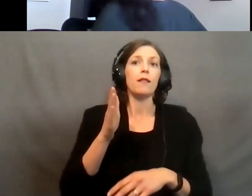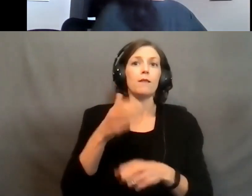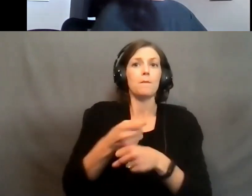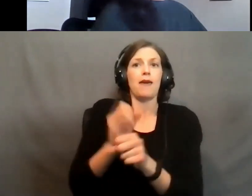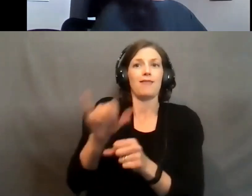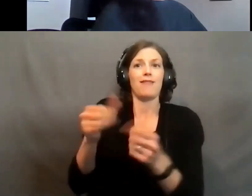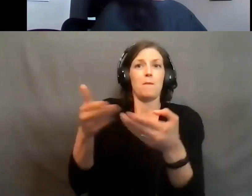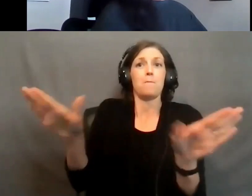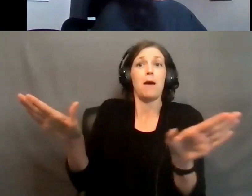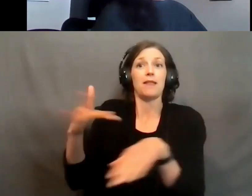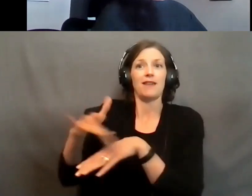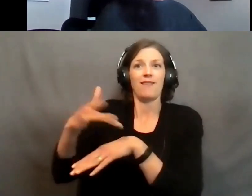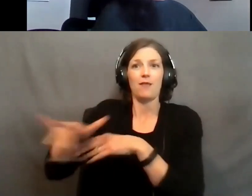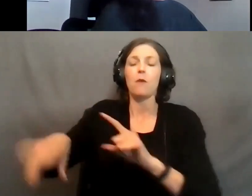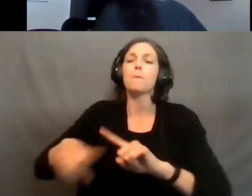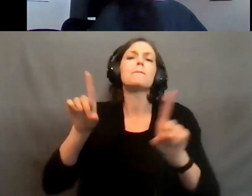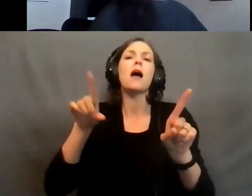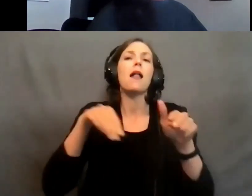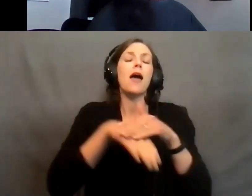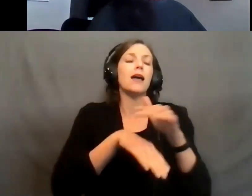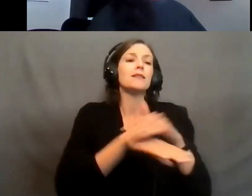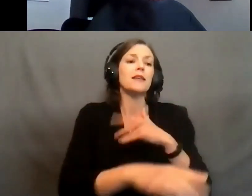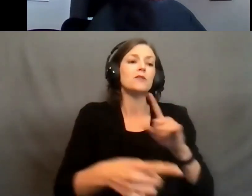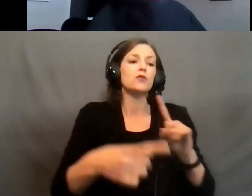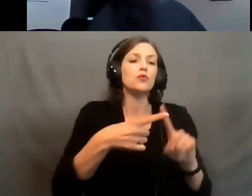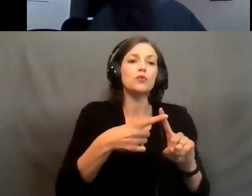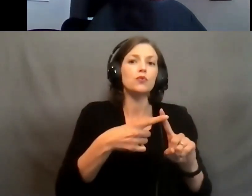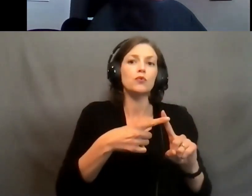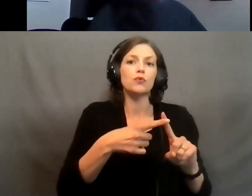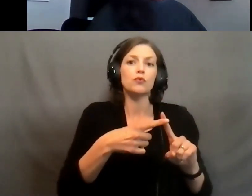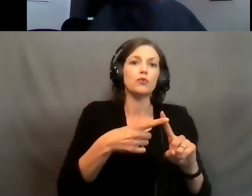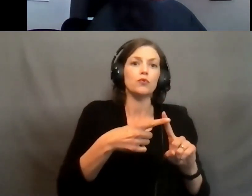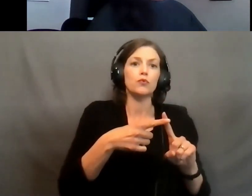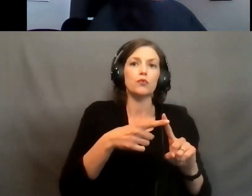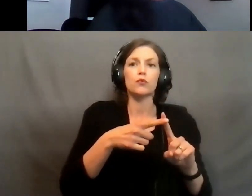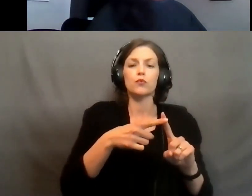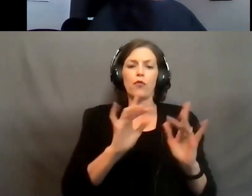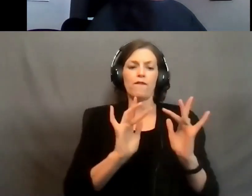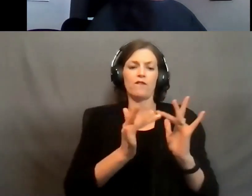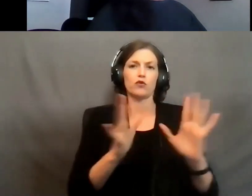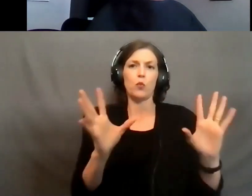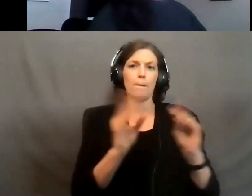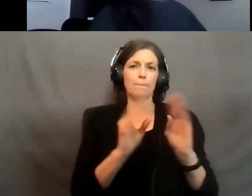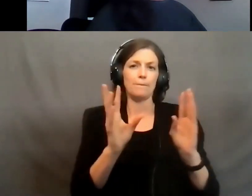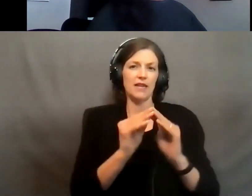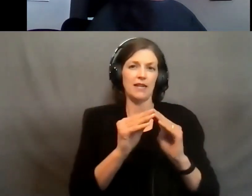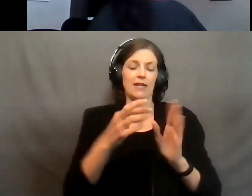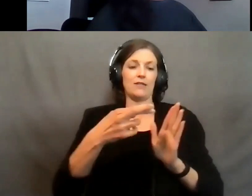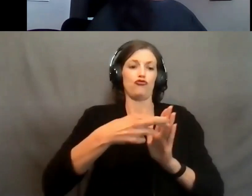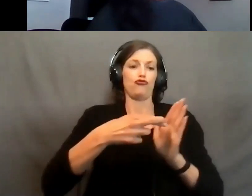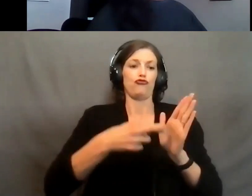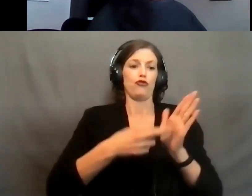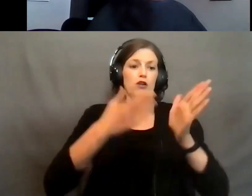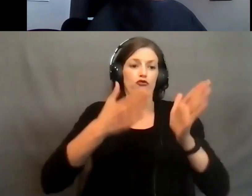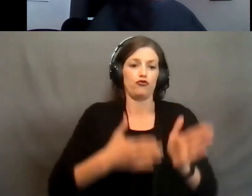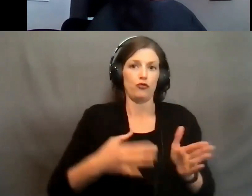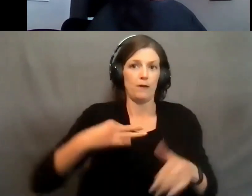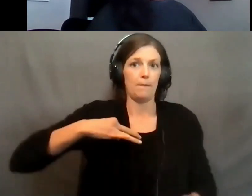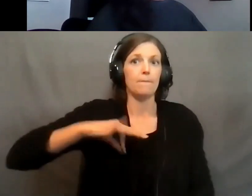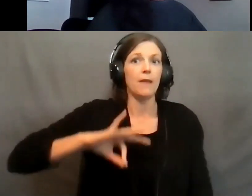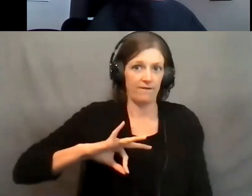13:03:39 . But the access to the virtual meeting is a registrant benefit. That registrant